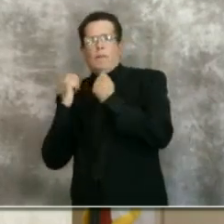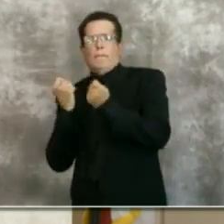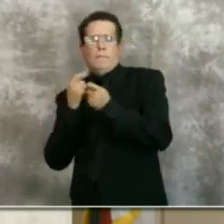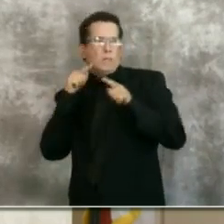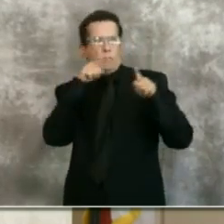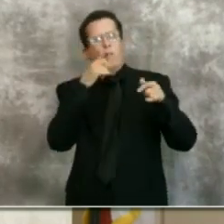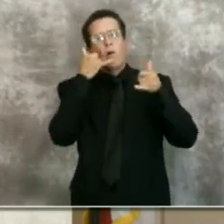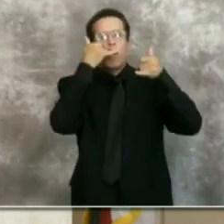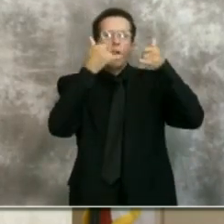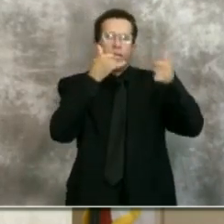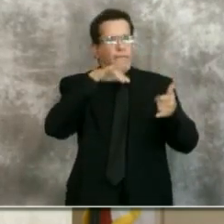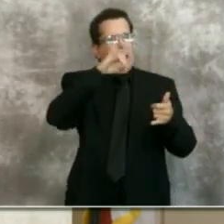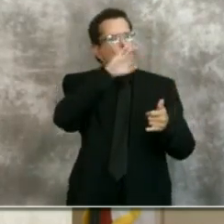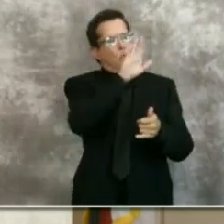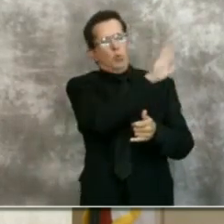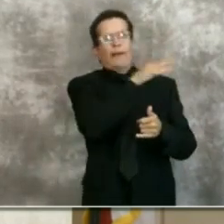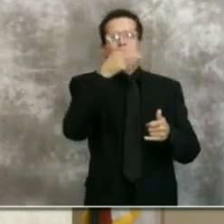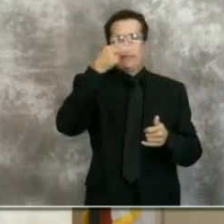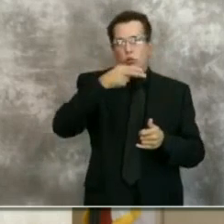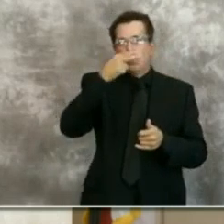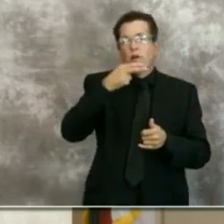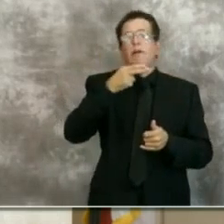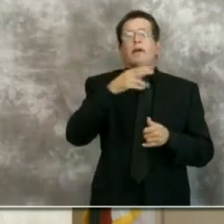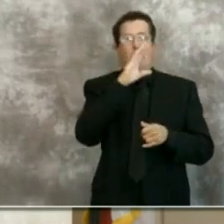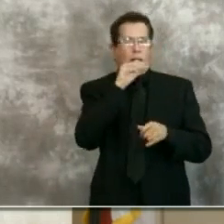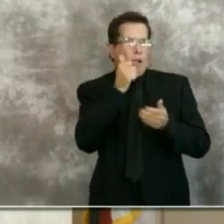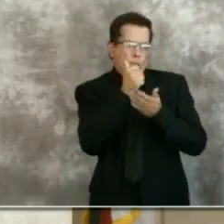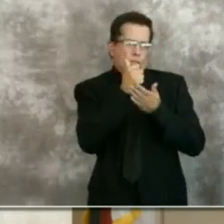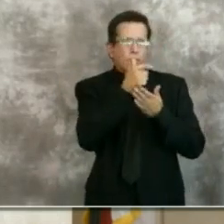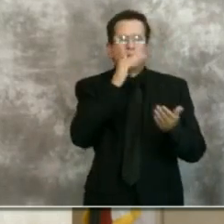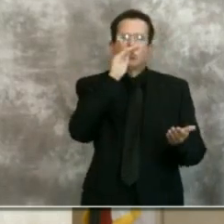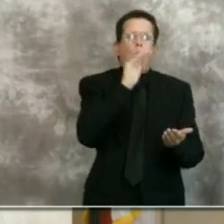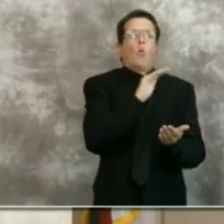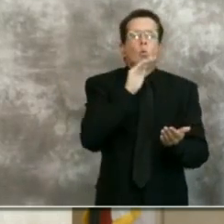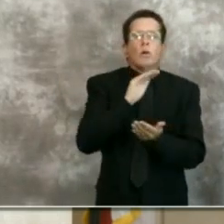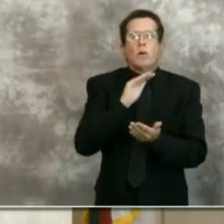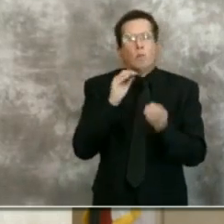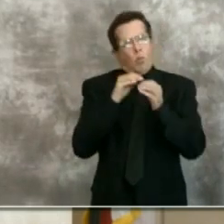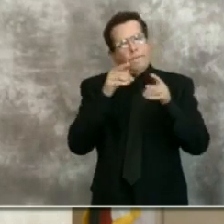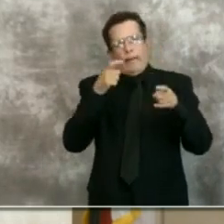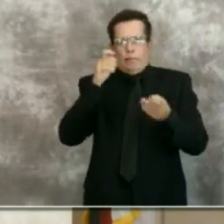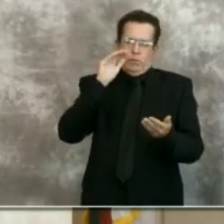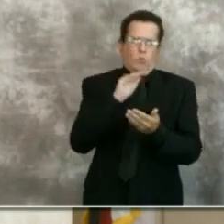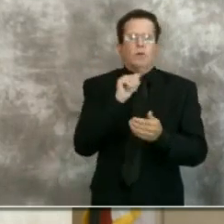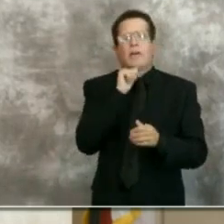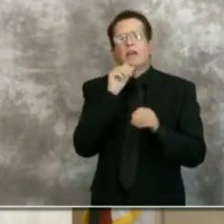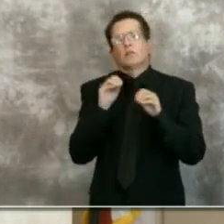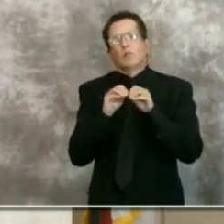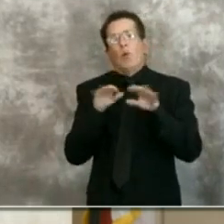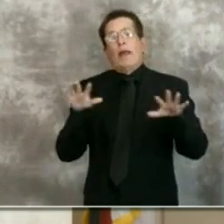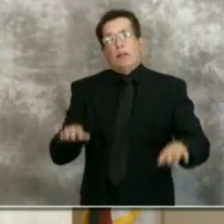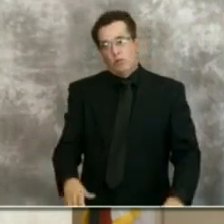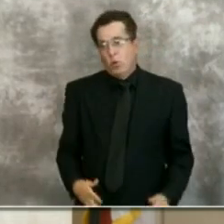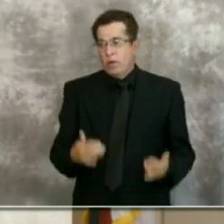THIS CASE INVESTIGATIONS PERFORMED MUCH MORE QUICKLY AND ALLOW US TO BEGIN THE CONTACT TRACING PROCESS WHICH